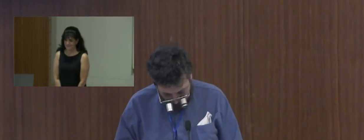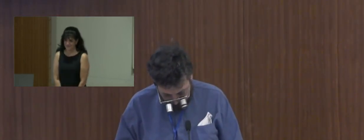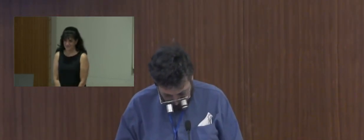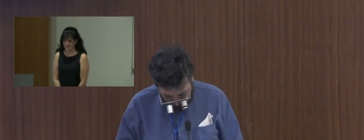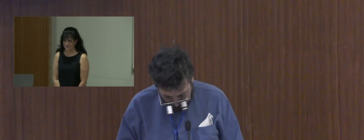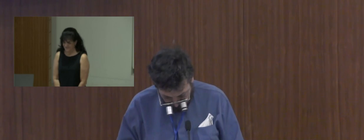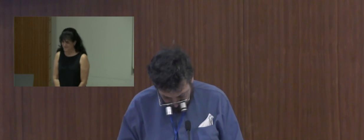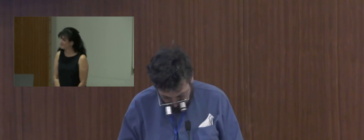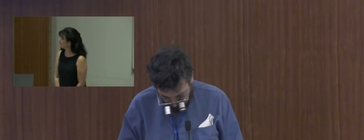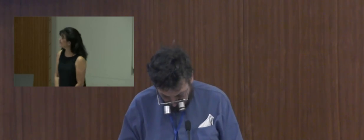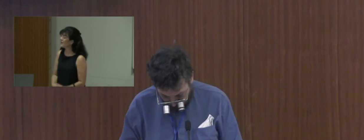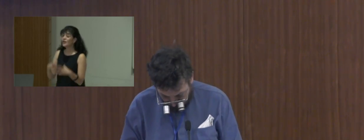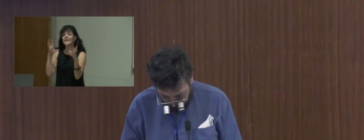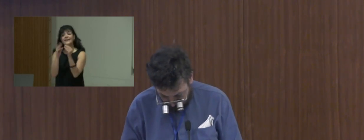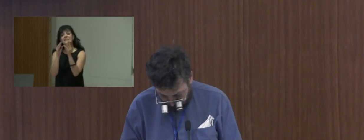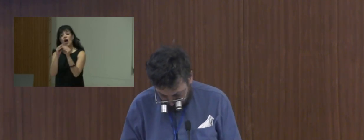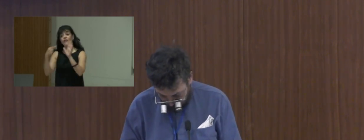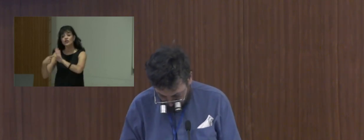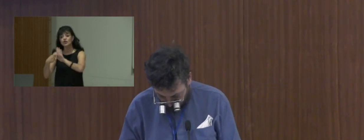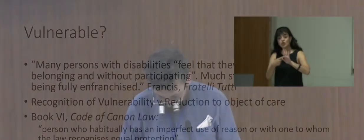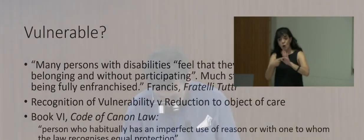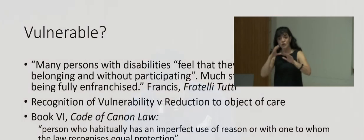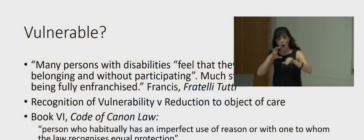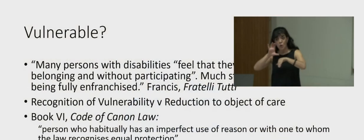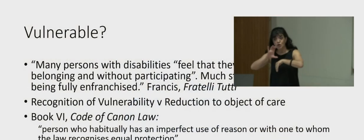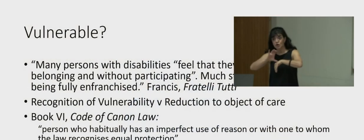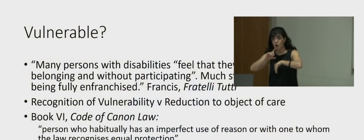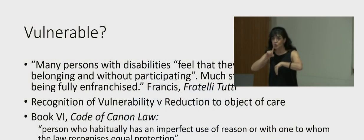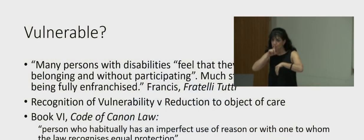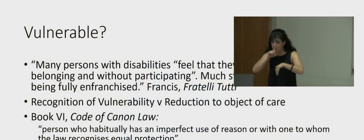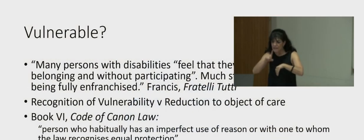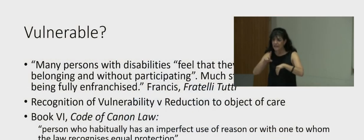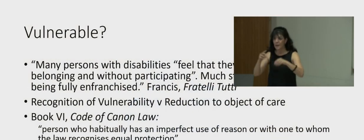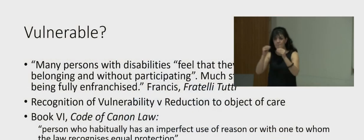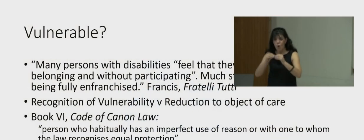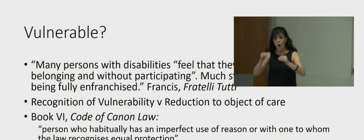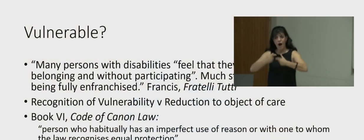As this conference shows, our church has fortunately, become more alive